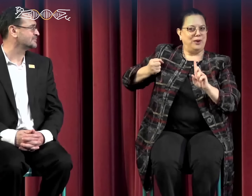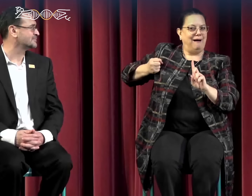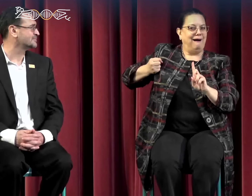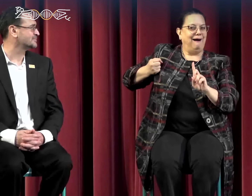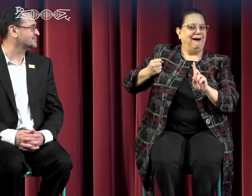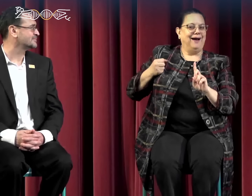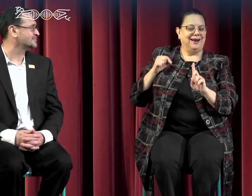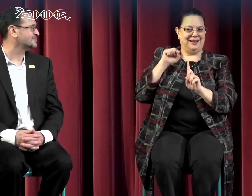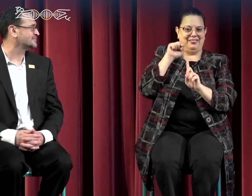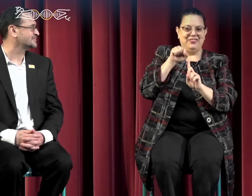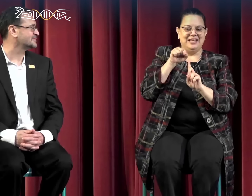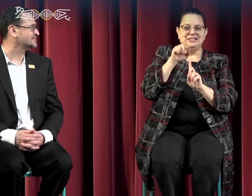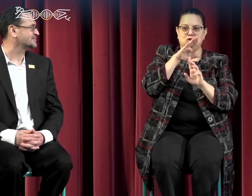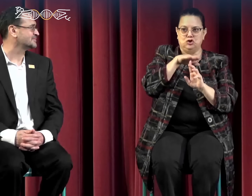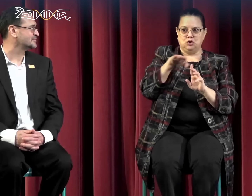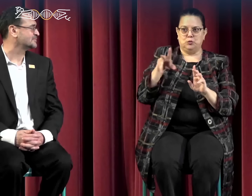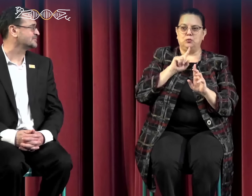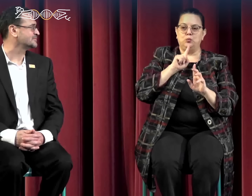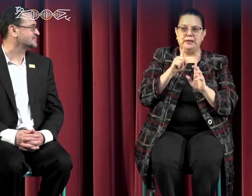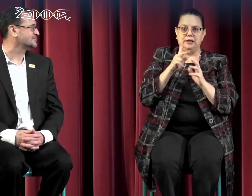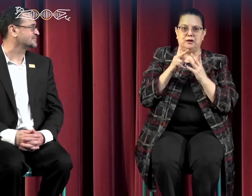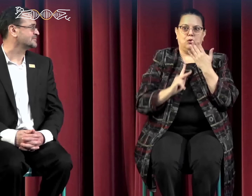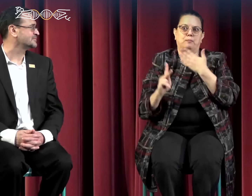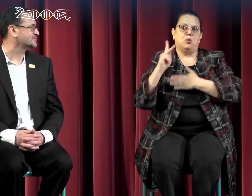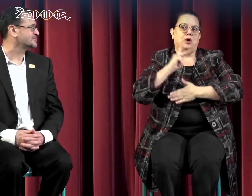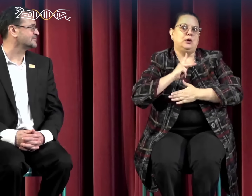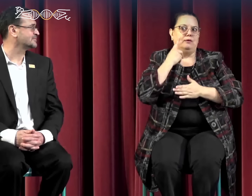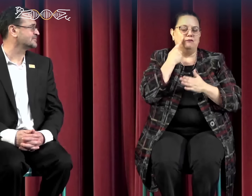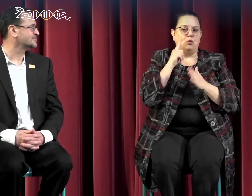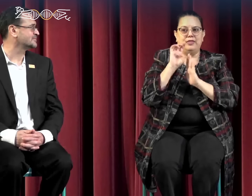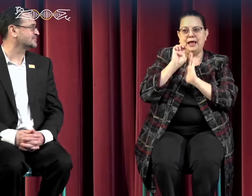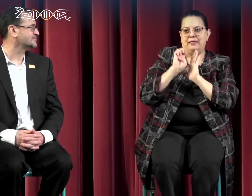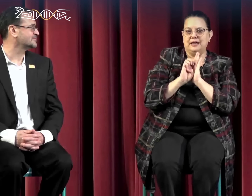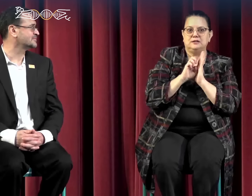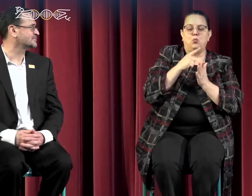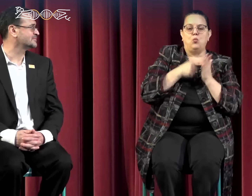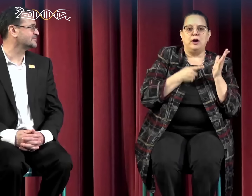And that is misunderstanding that many folks have and when talking about